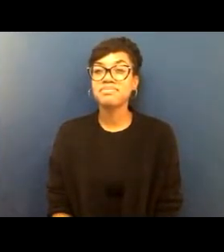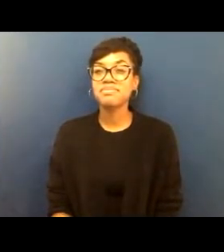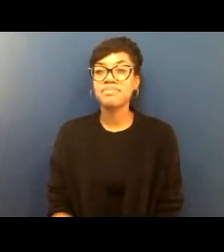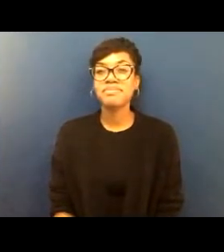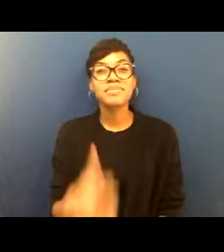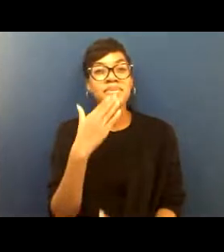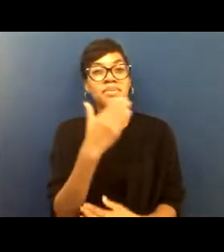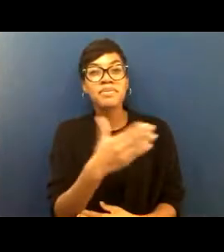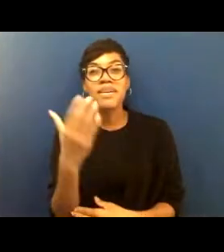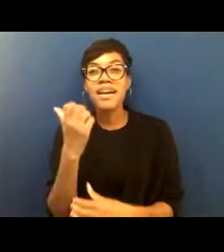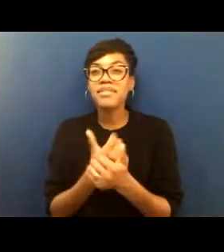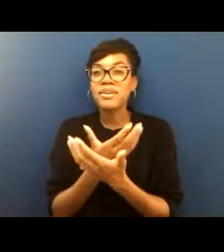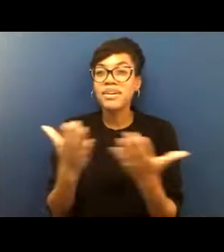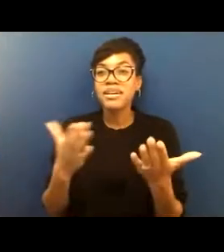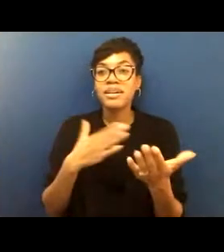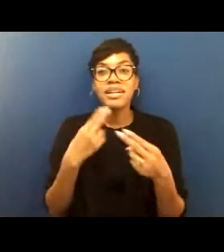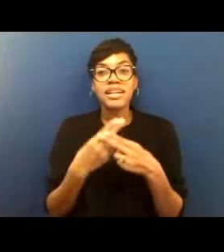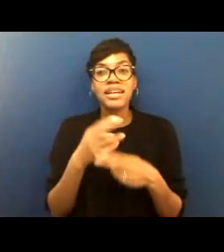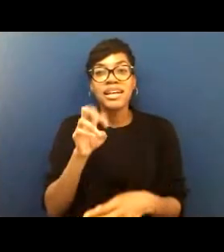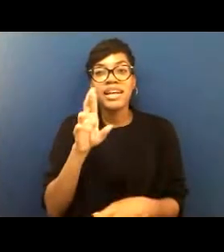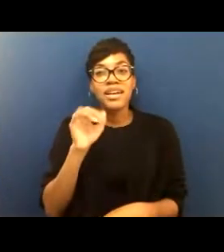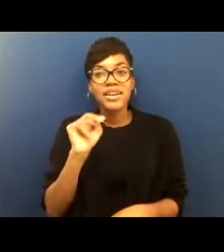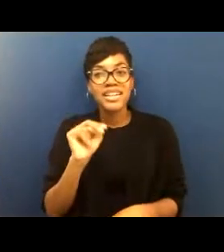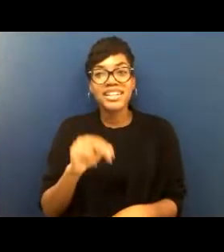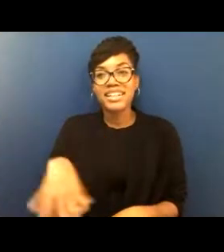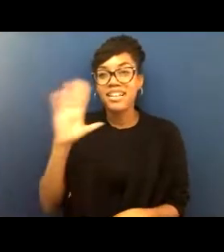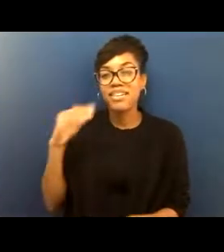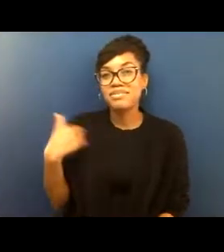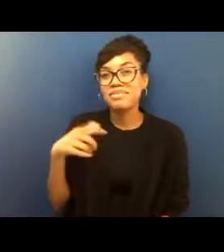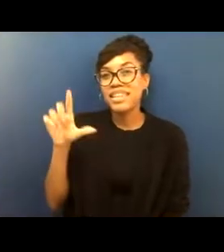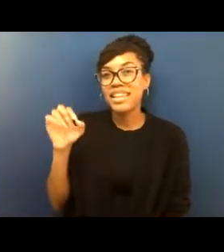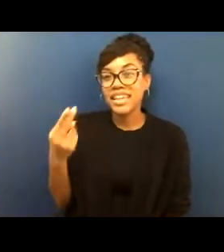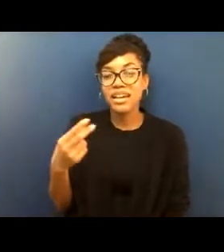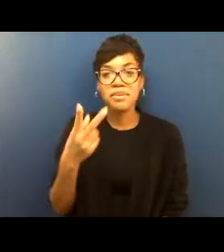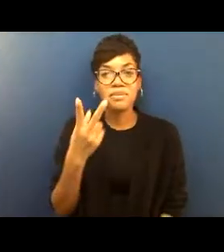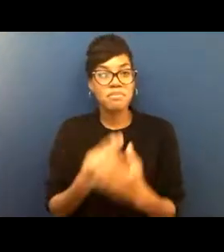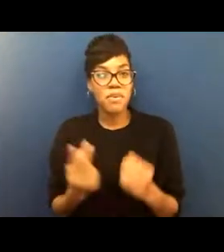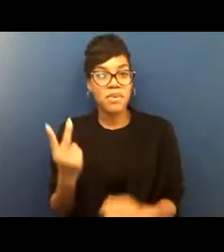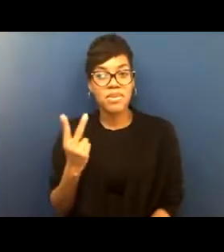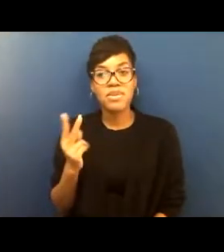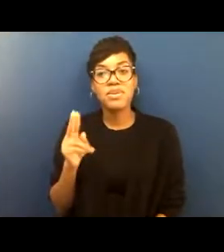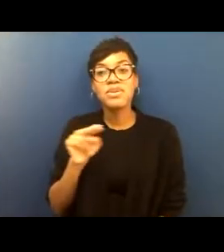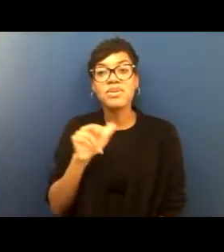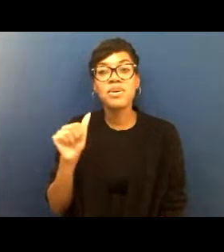Good morning, everyone, my name's Erin. And I'm Leah and we're both NOAA Fisheries biologists in Kodiak, Alaska.